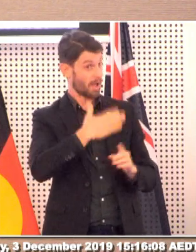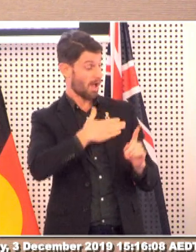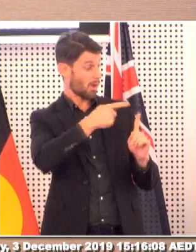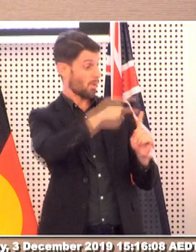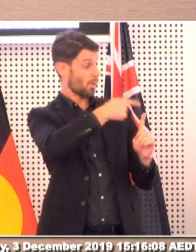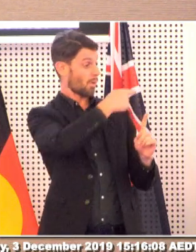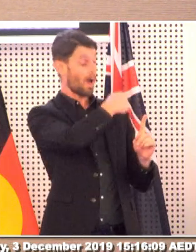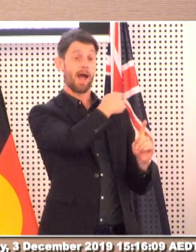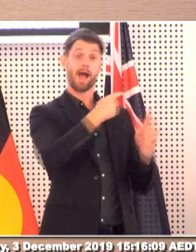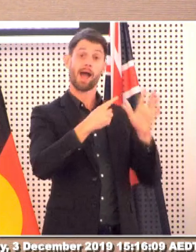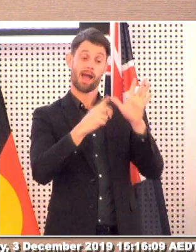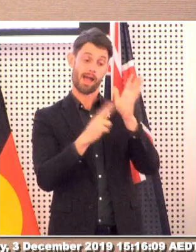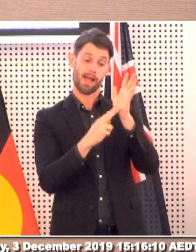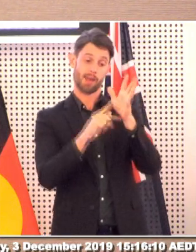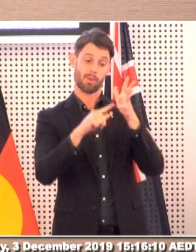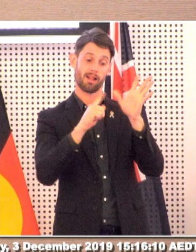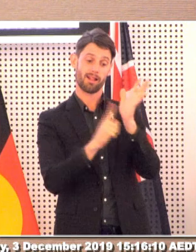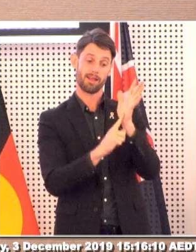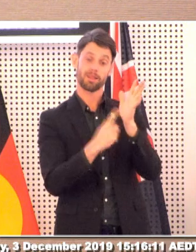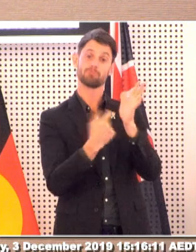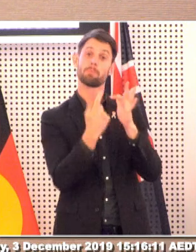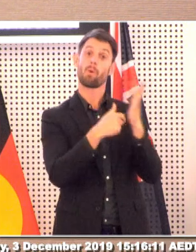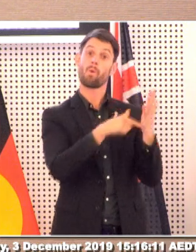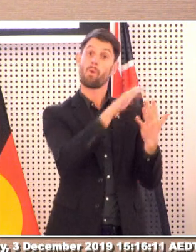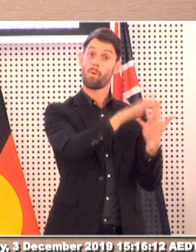talk about the lack of access to incident reports.